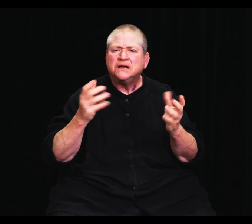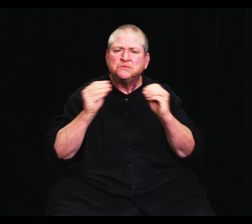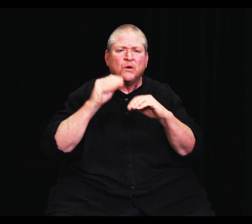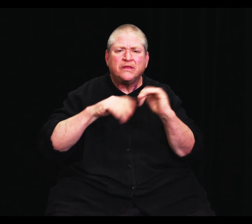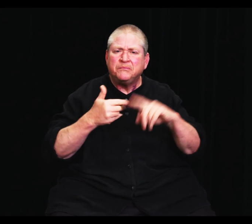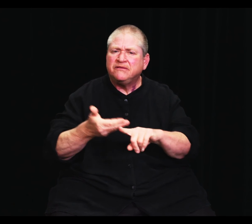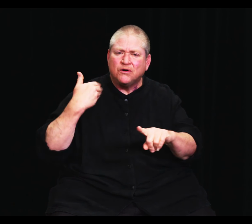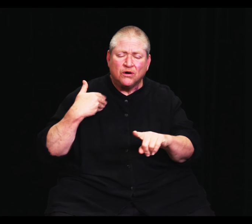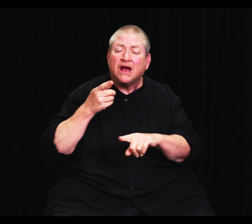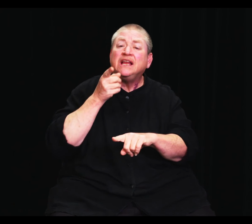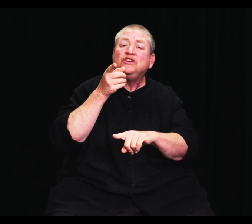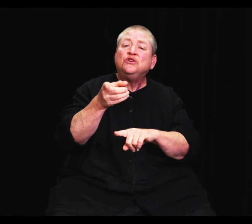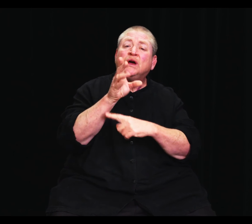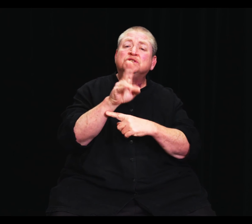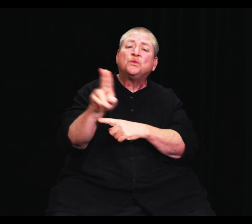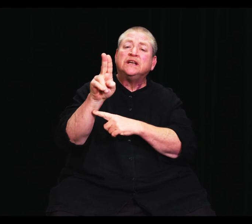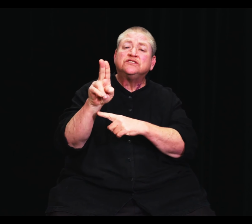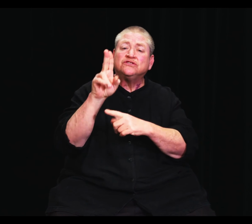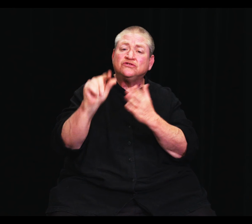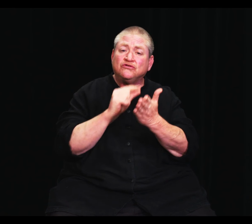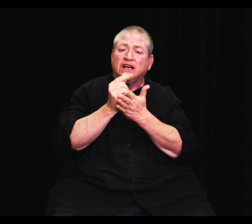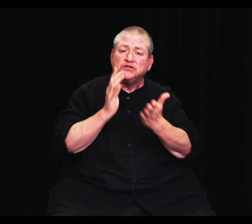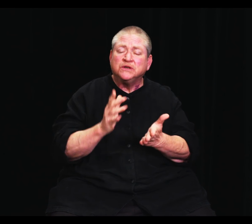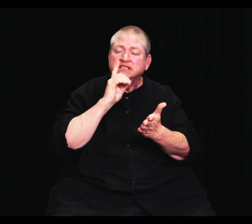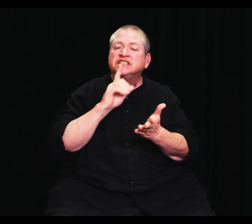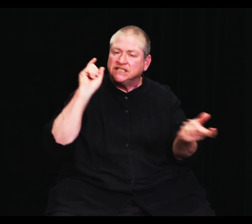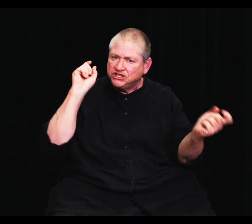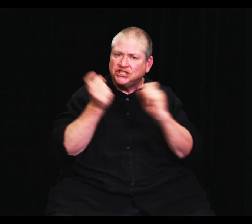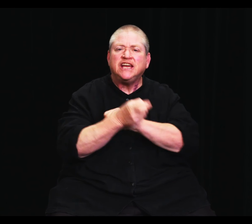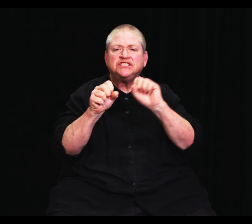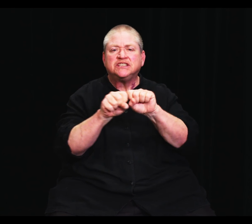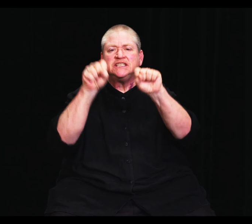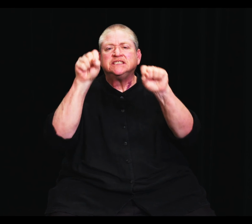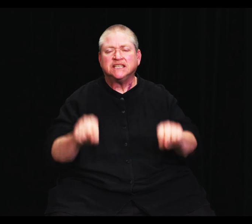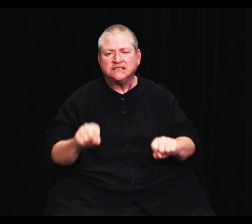and that we need each other more than ever before. And you, as Western graduates,